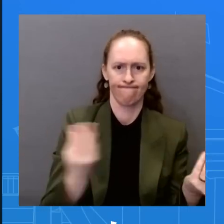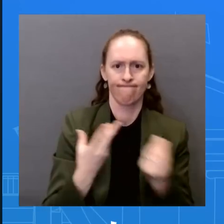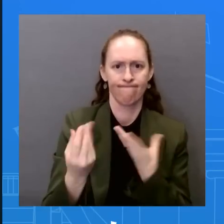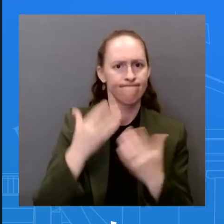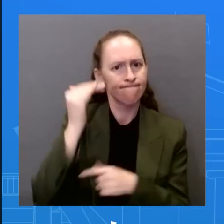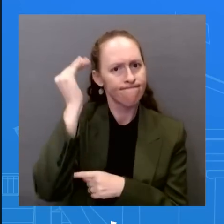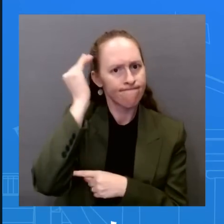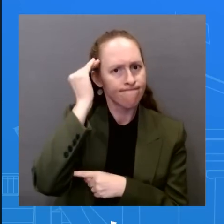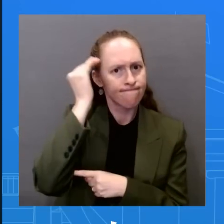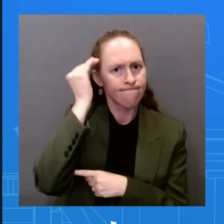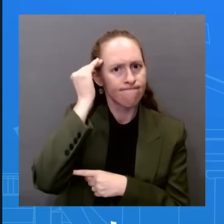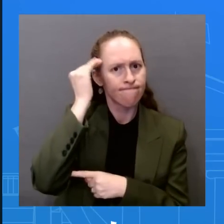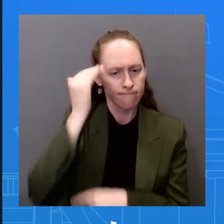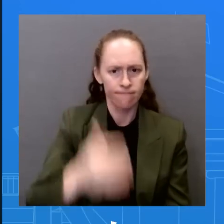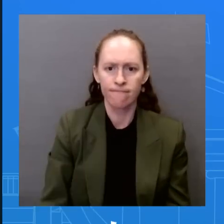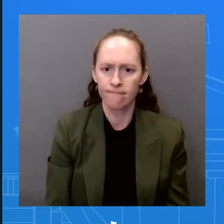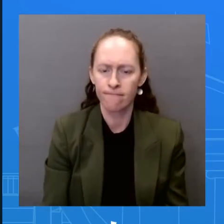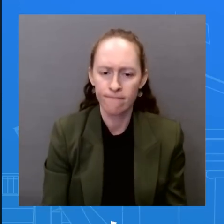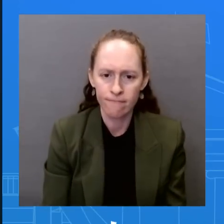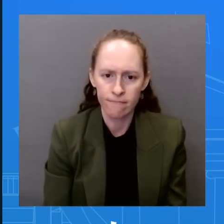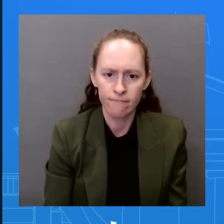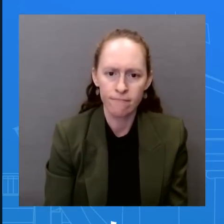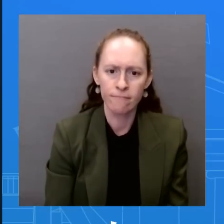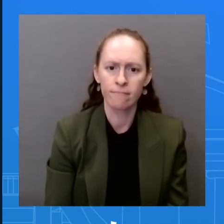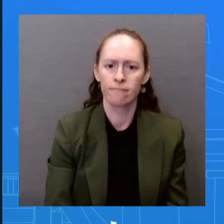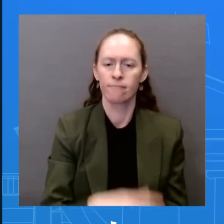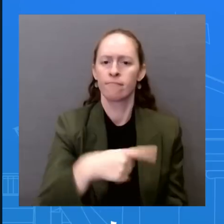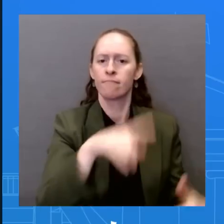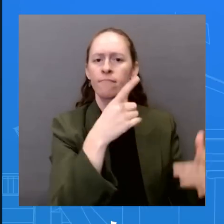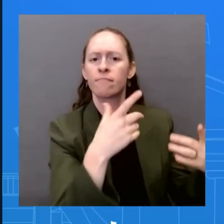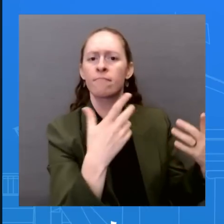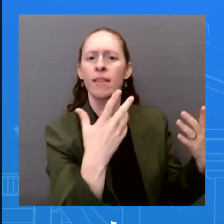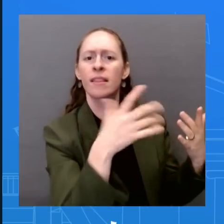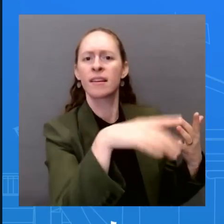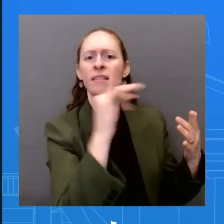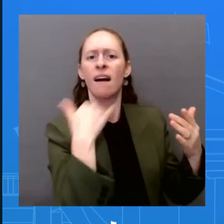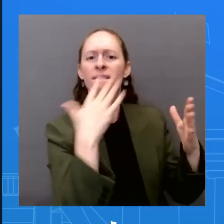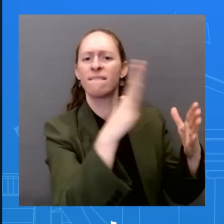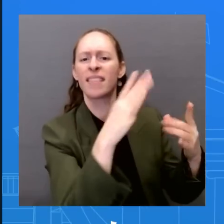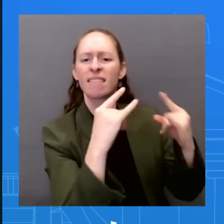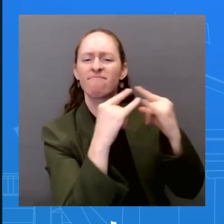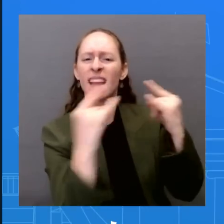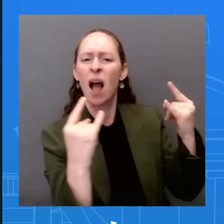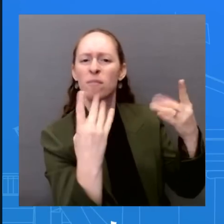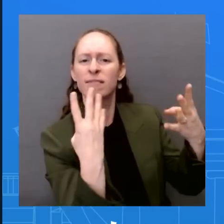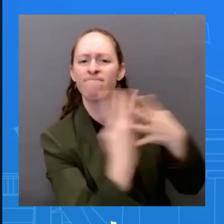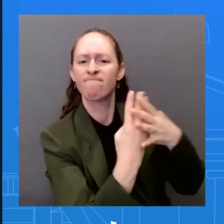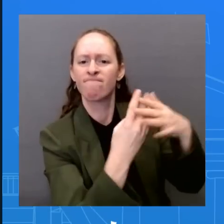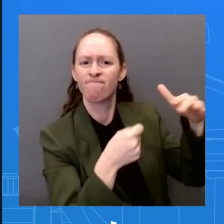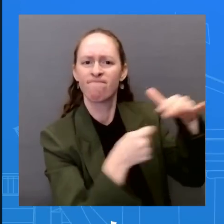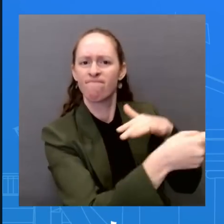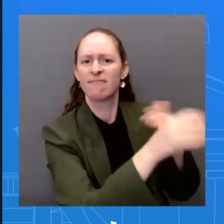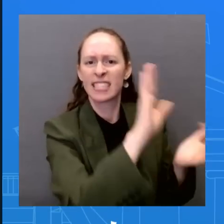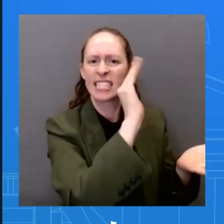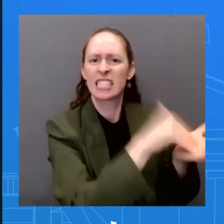Today, Ambassador Thomas-Greenfield will present newly downgraded information that the U.N. Security Council --